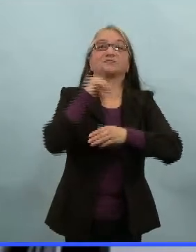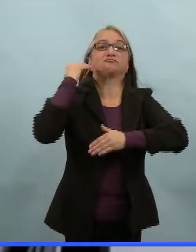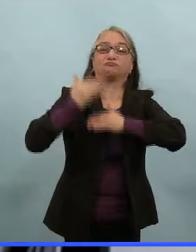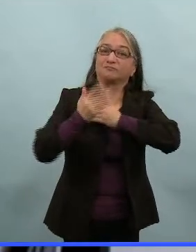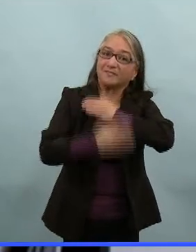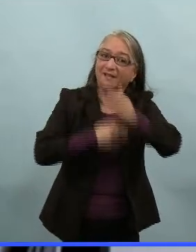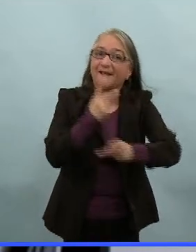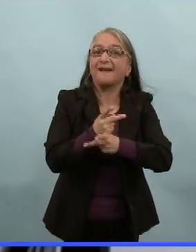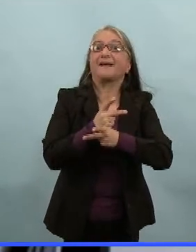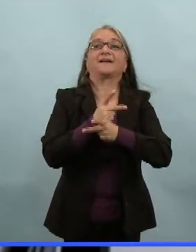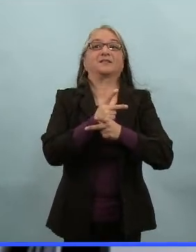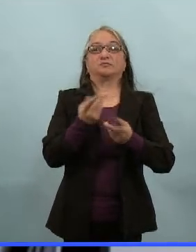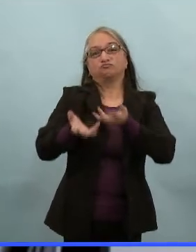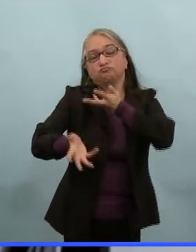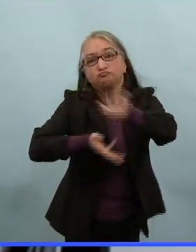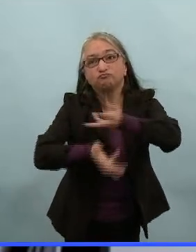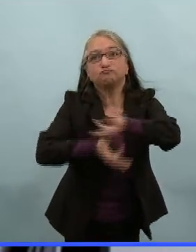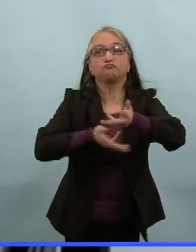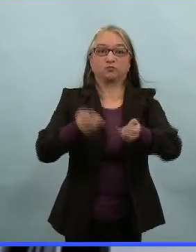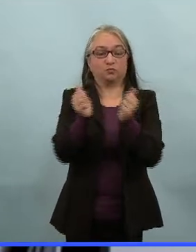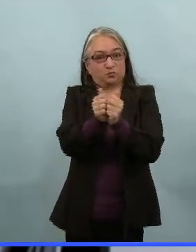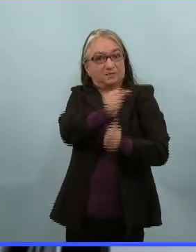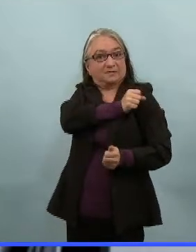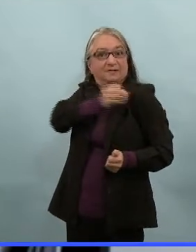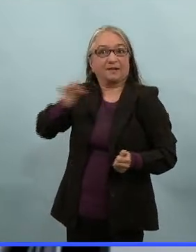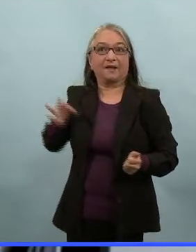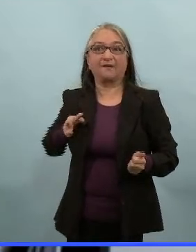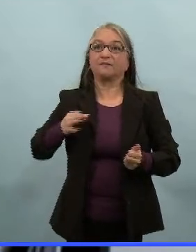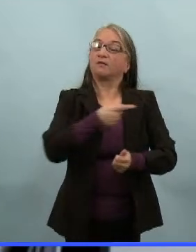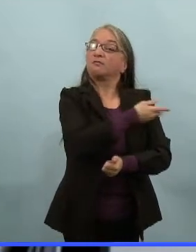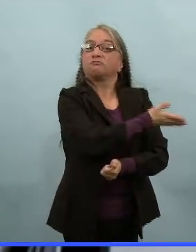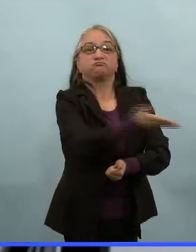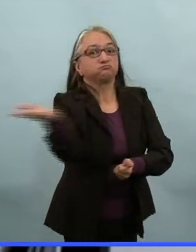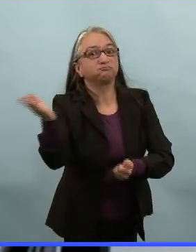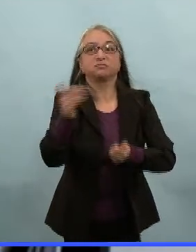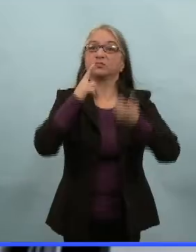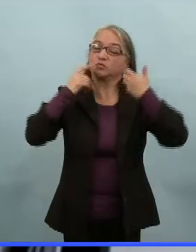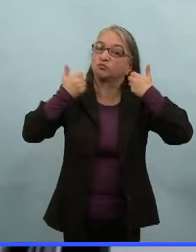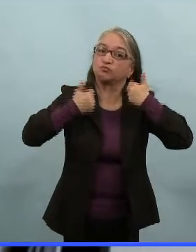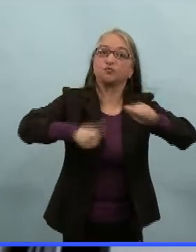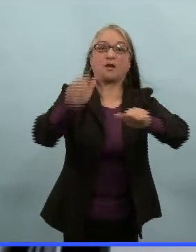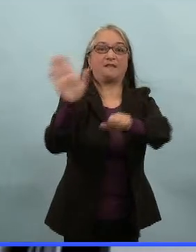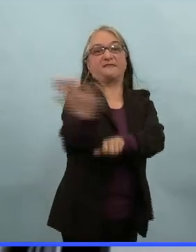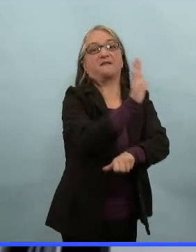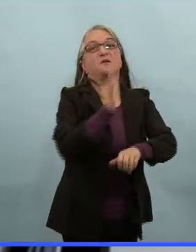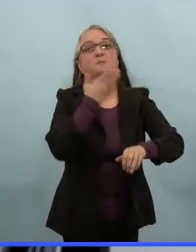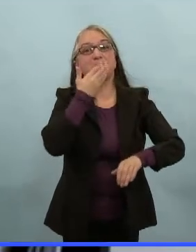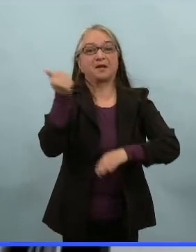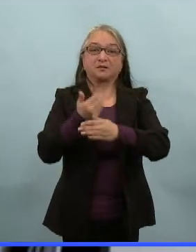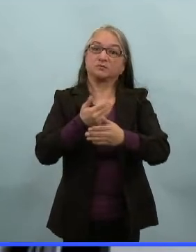to communicate this public health information with you to protect you and protect all manitobans